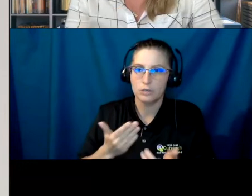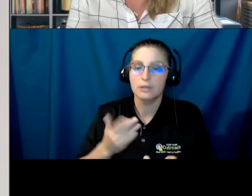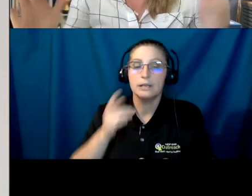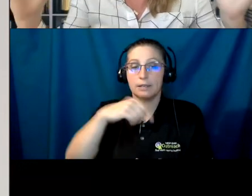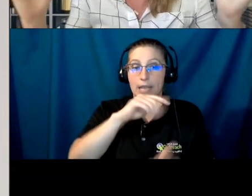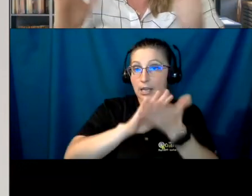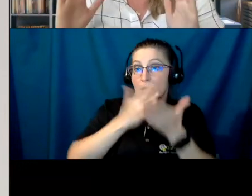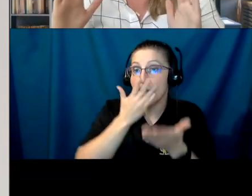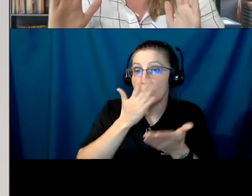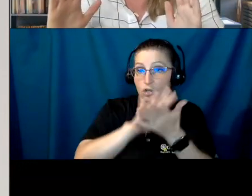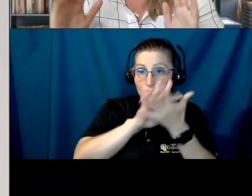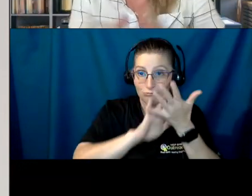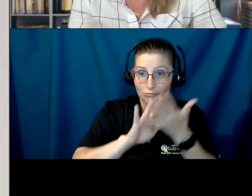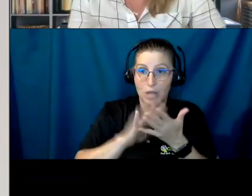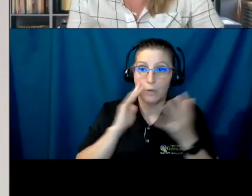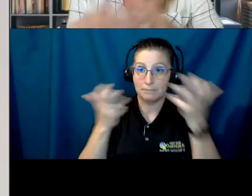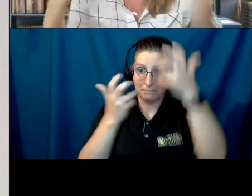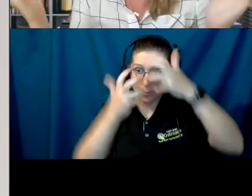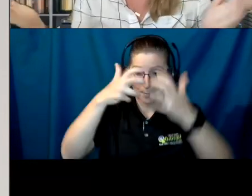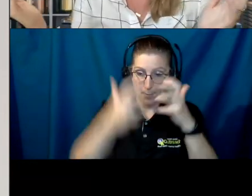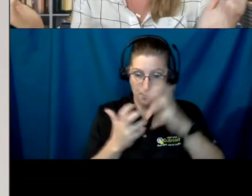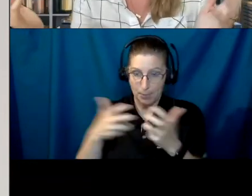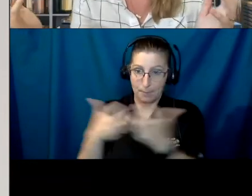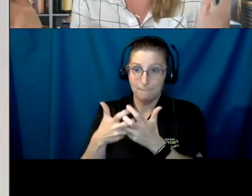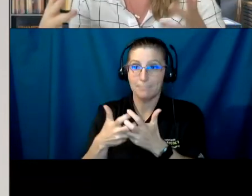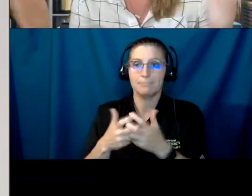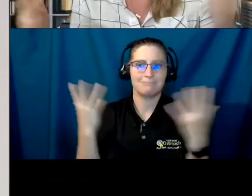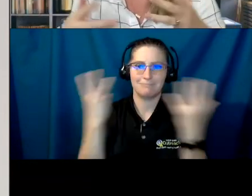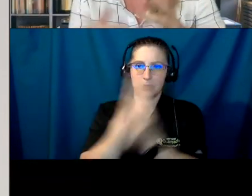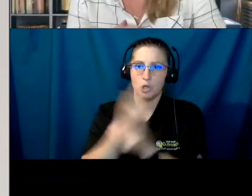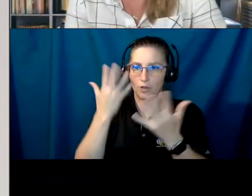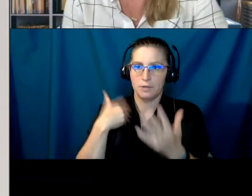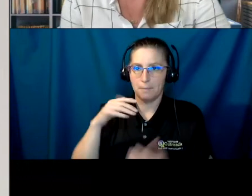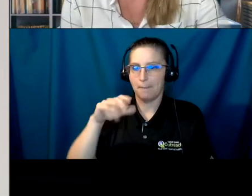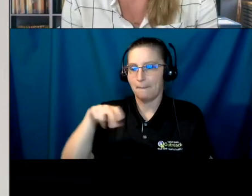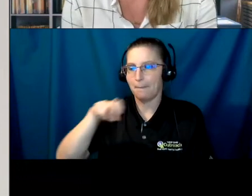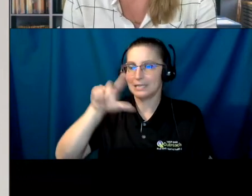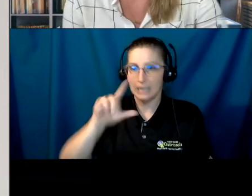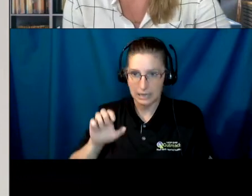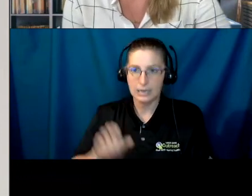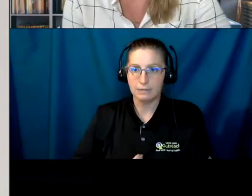piece. We put it all together, and it'd be this colorful puzzle. And I would just explain